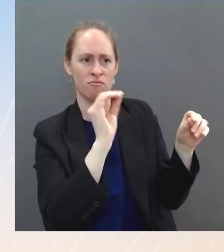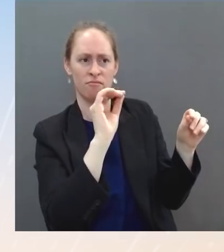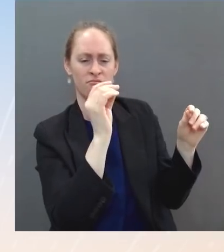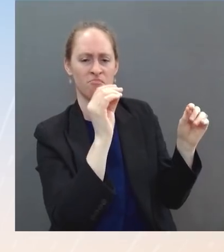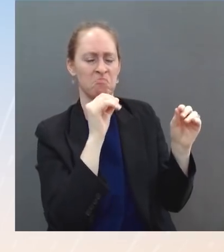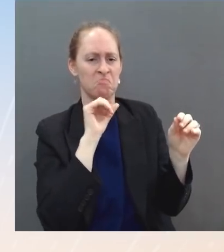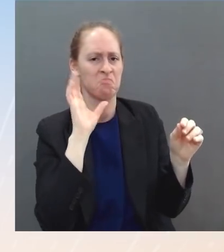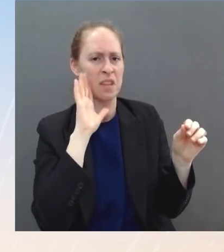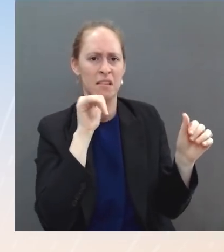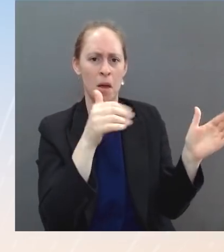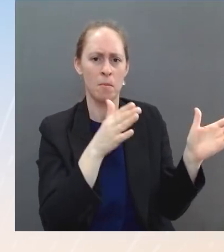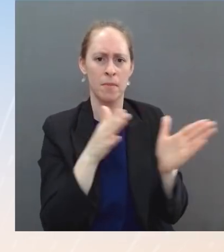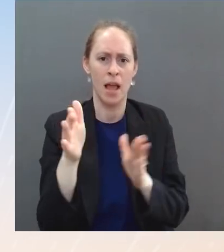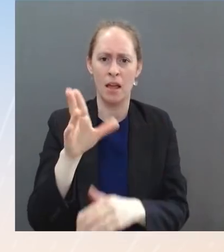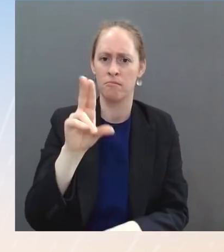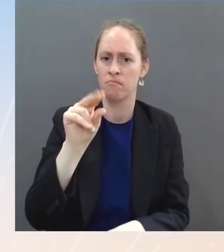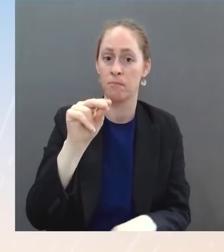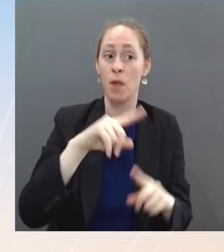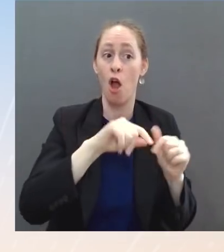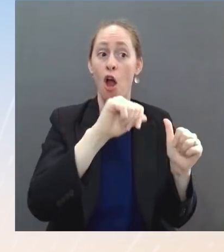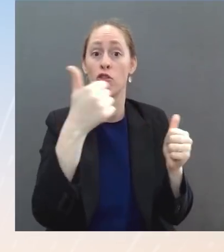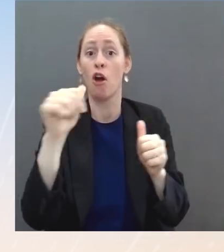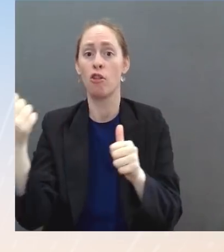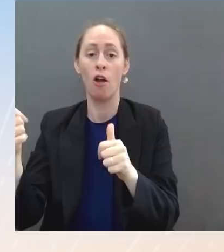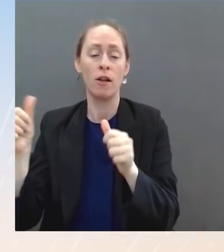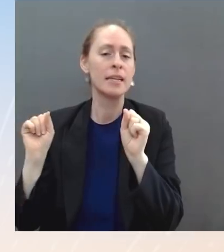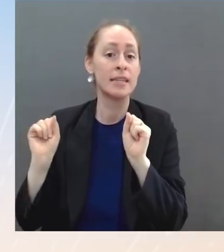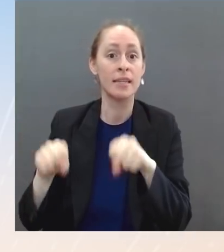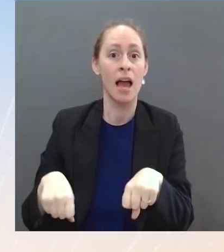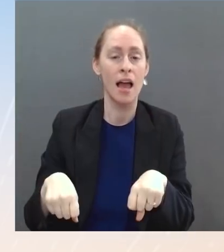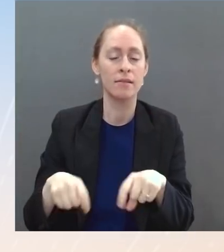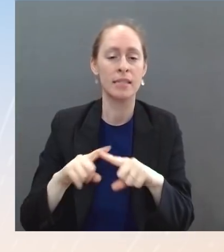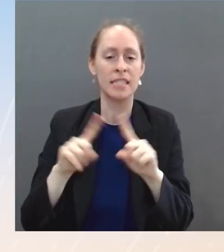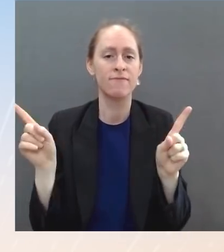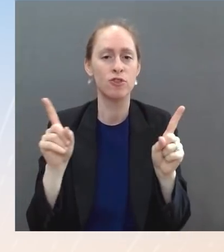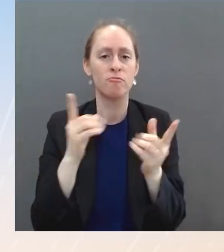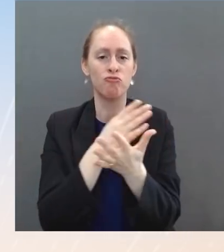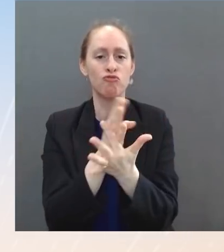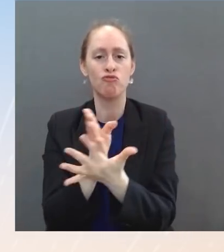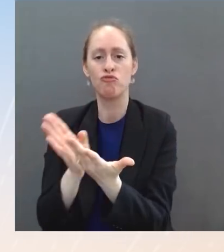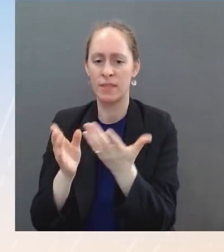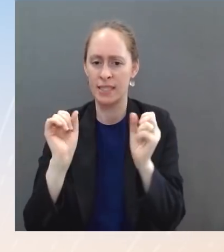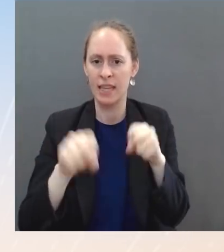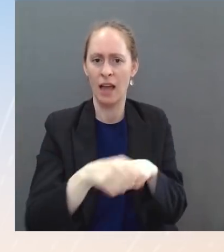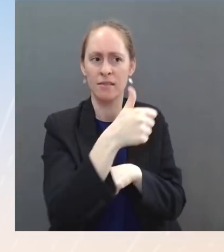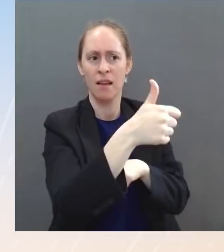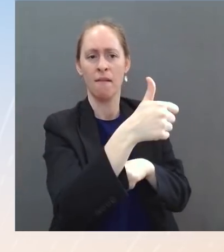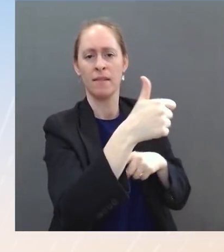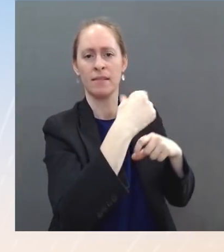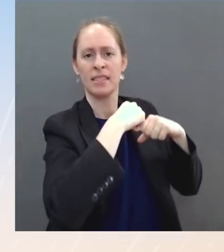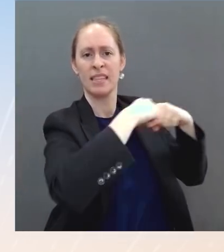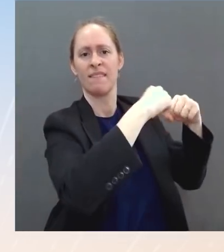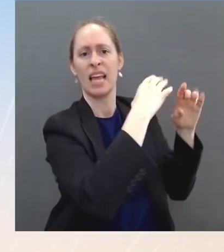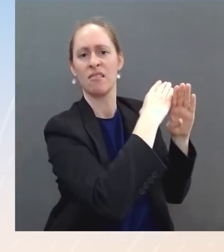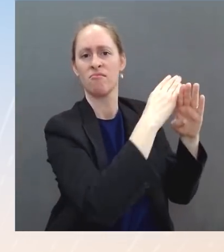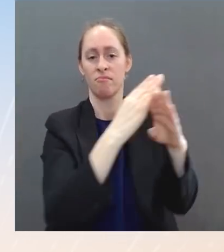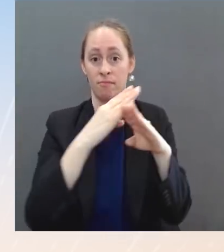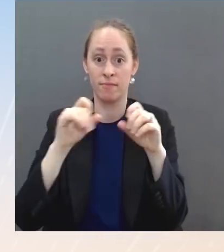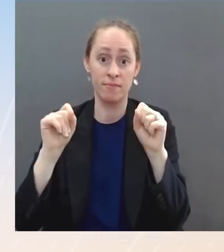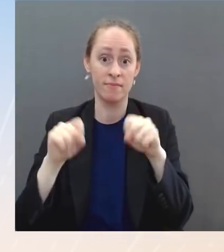and to do our best to protect civilians in Ukraine, we continue to look at every possible option, including in consultation with our partners on that.